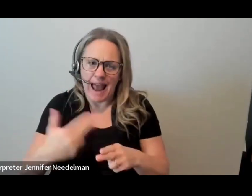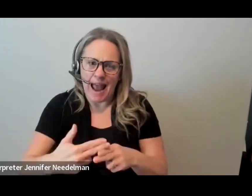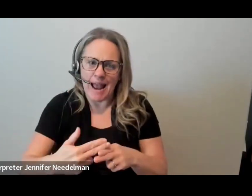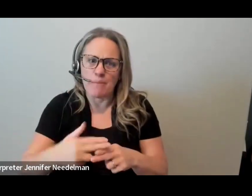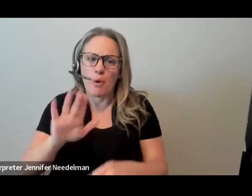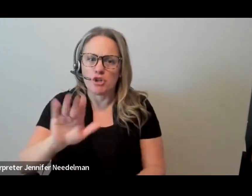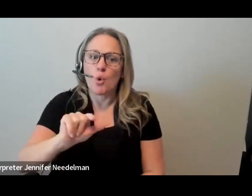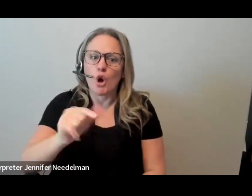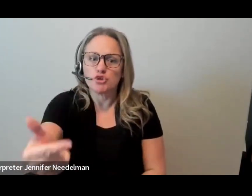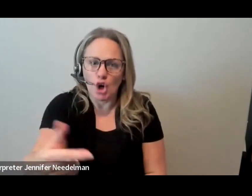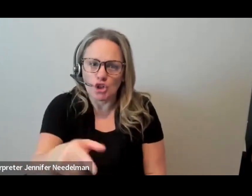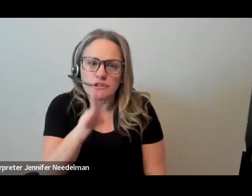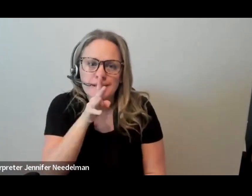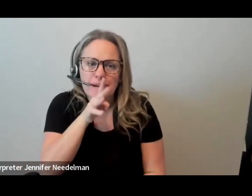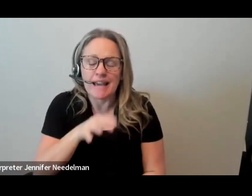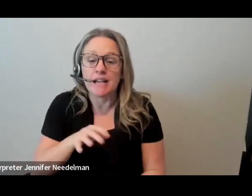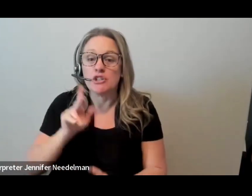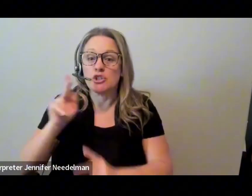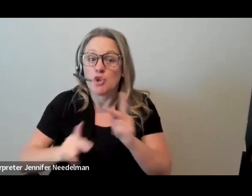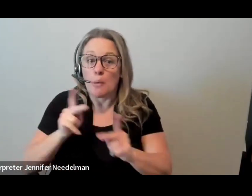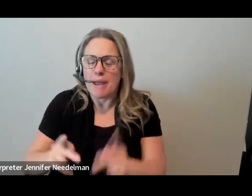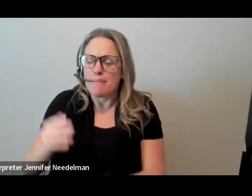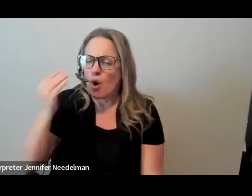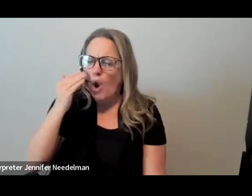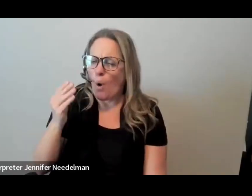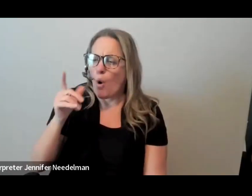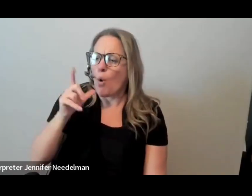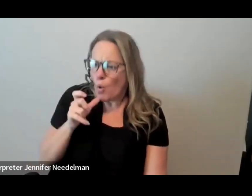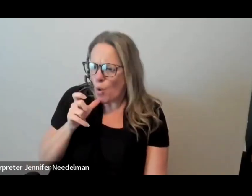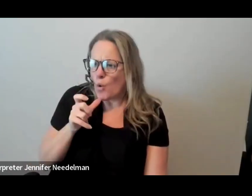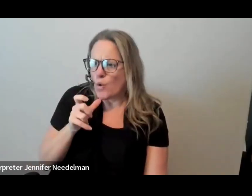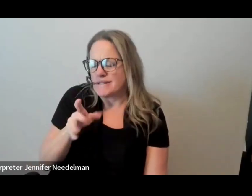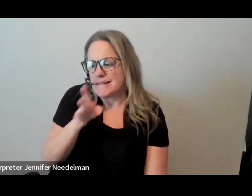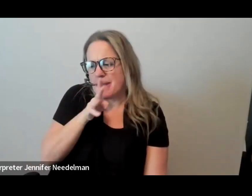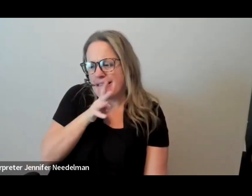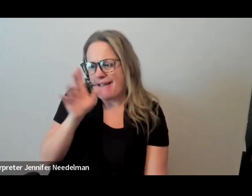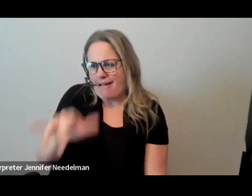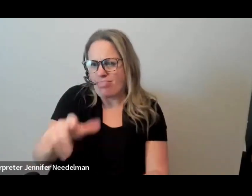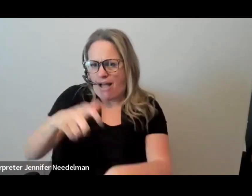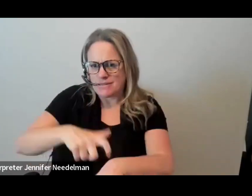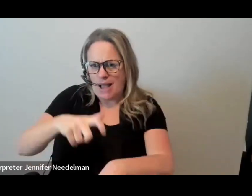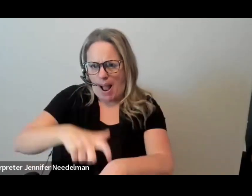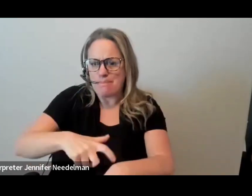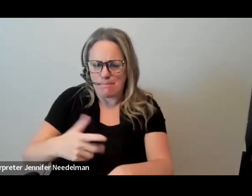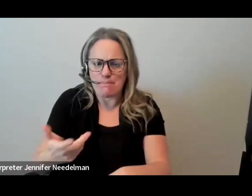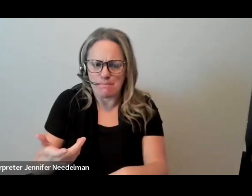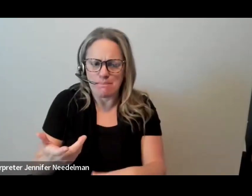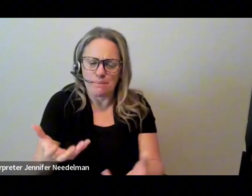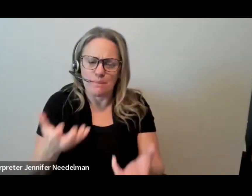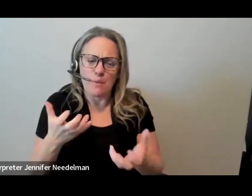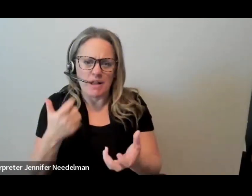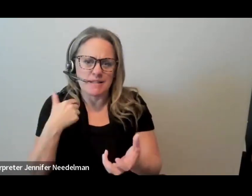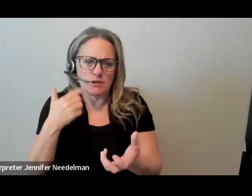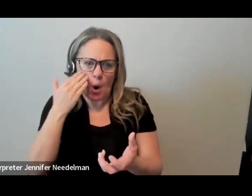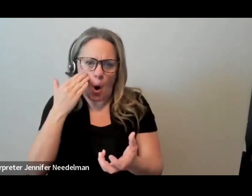that way people can know, hey, who's this, who's that, who's speaking. So we wanna be fully aware.